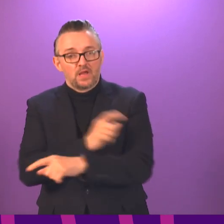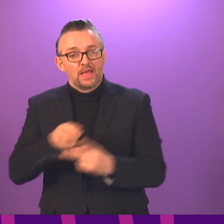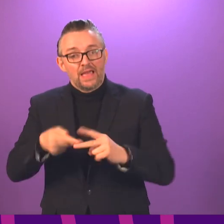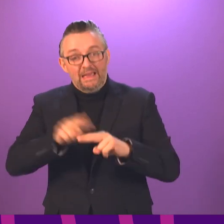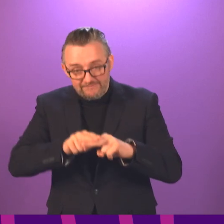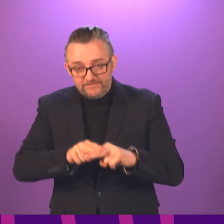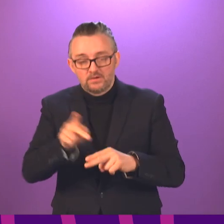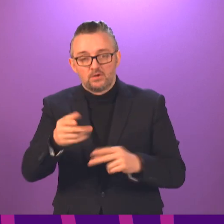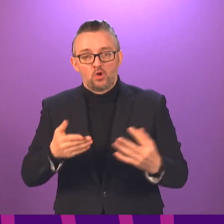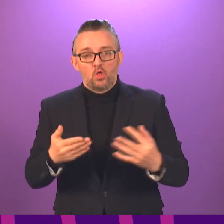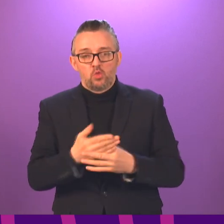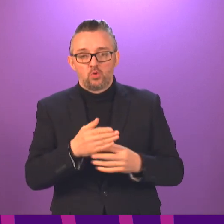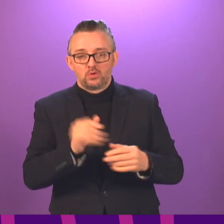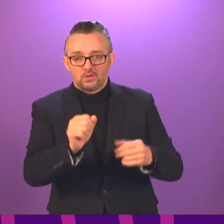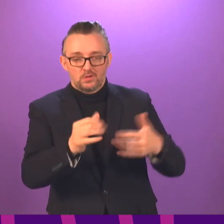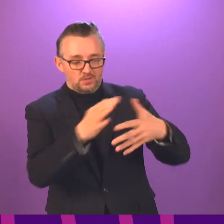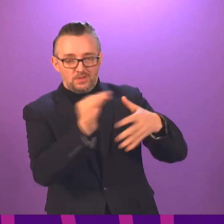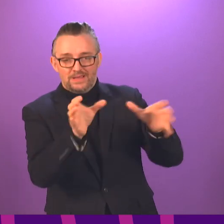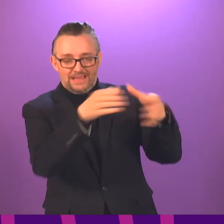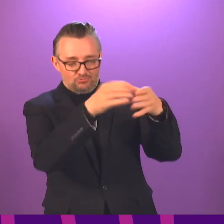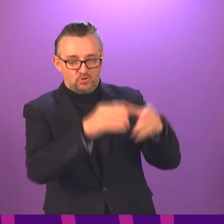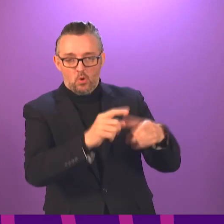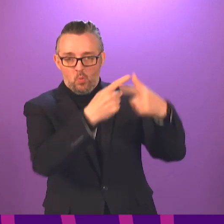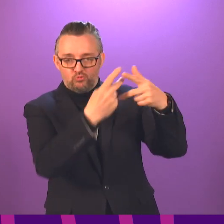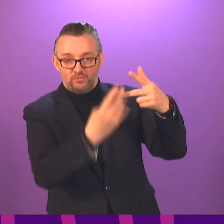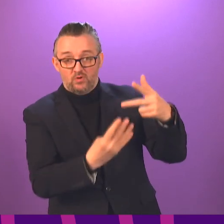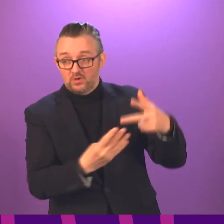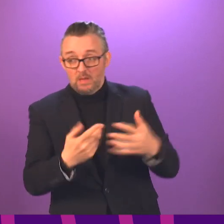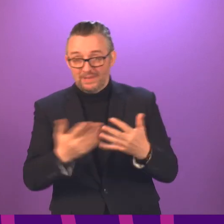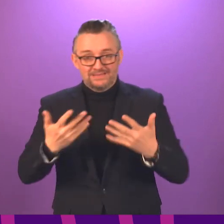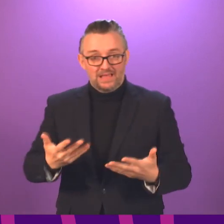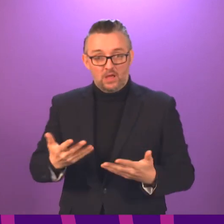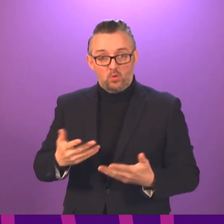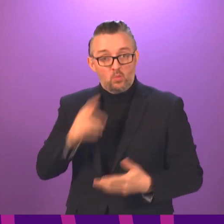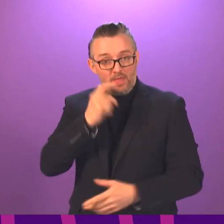have already had priority; many will be being vaccinated right now, because they fall within